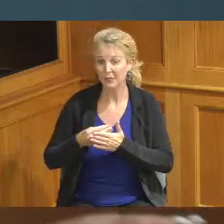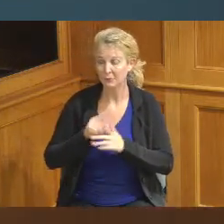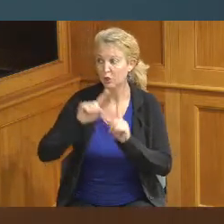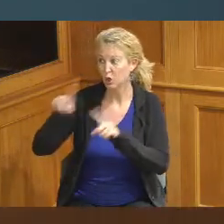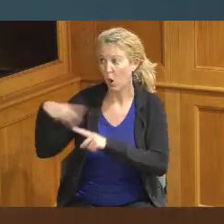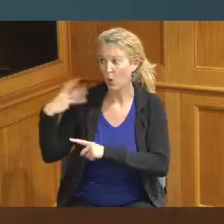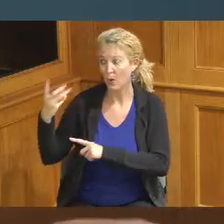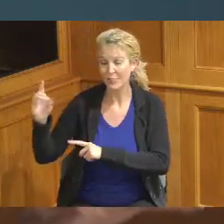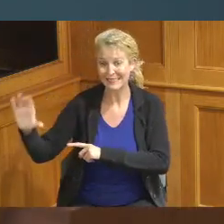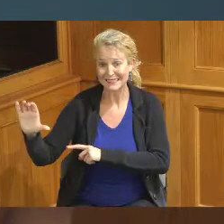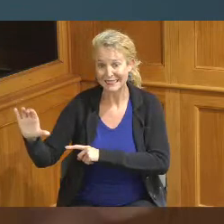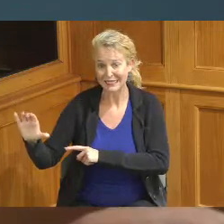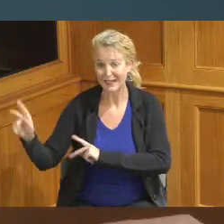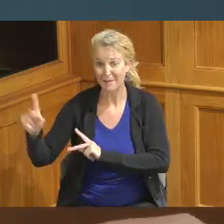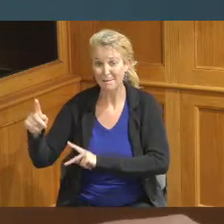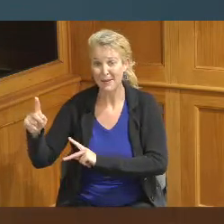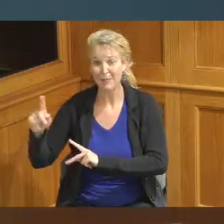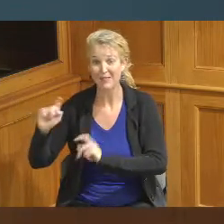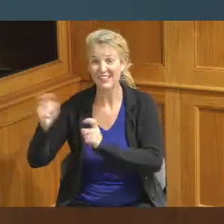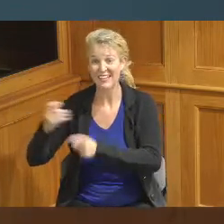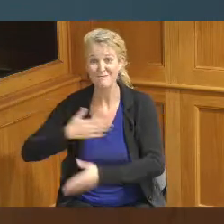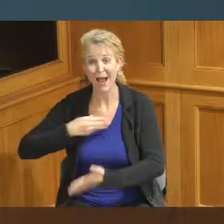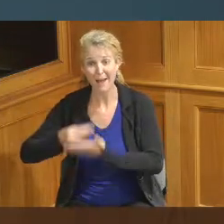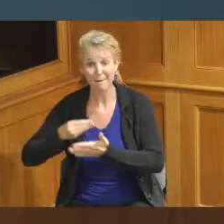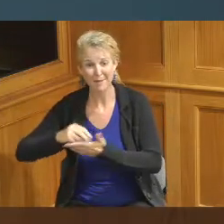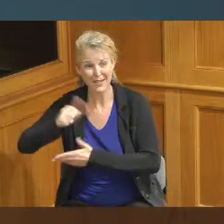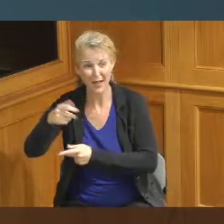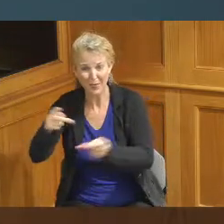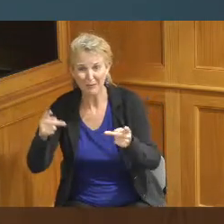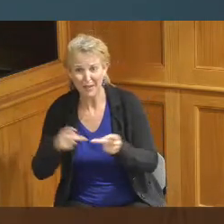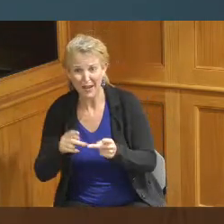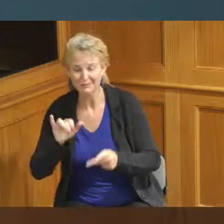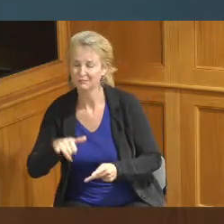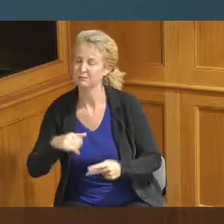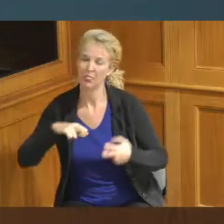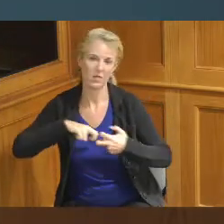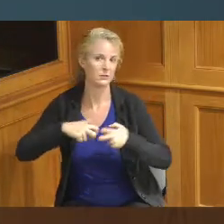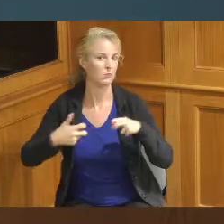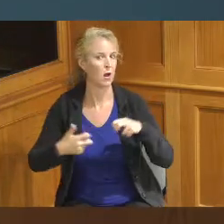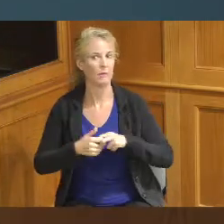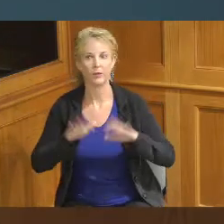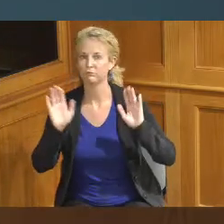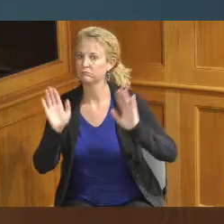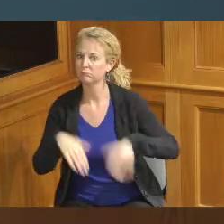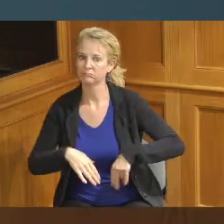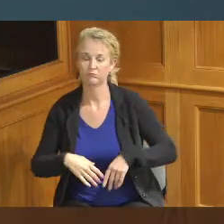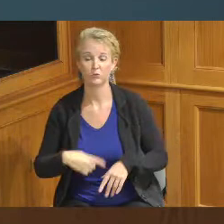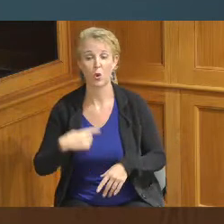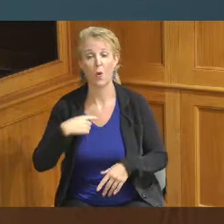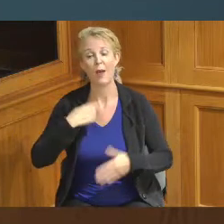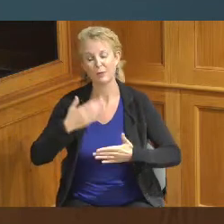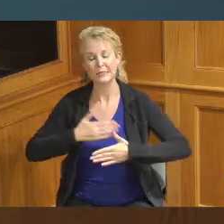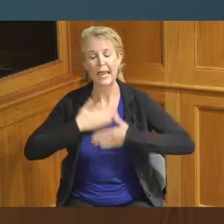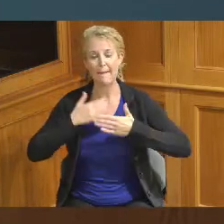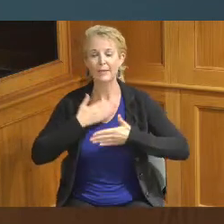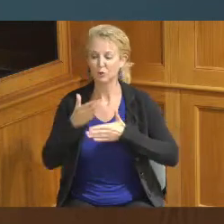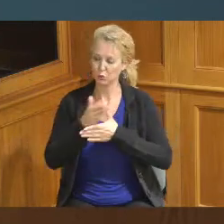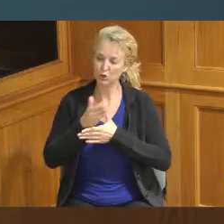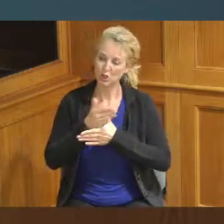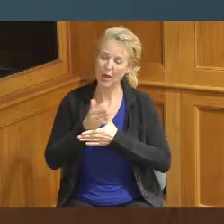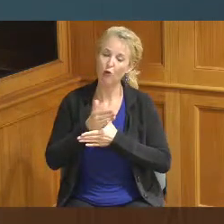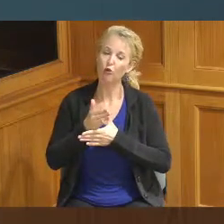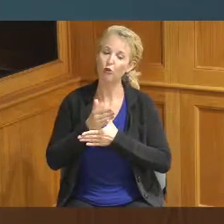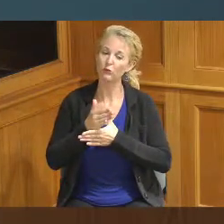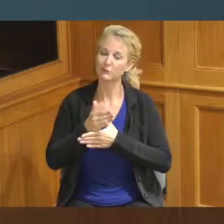my money to somewhere else and that's a problem so I was happy to share the good things we've been